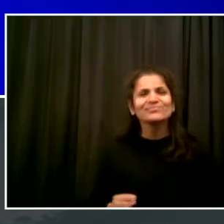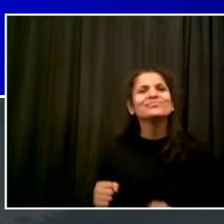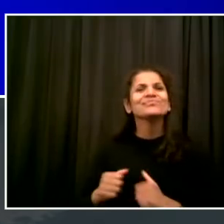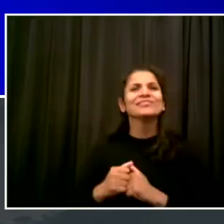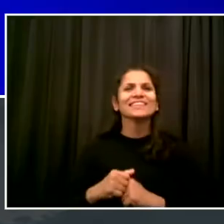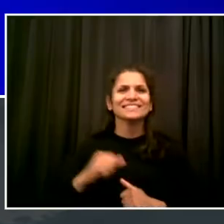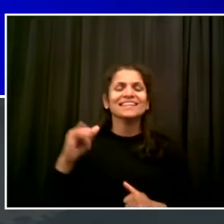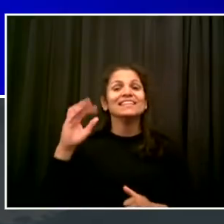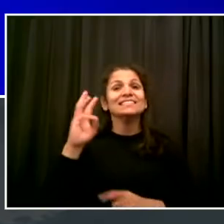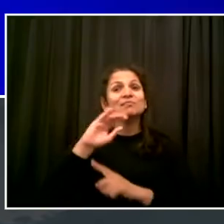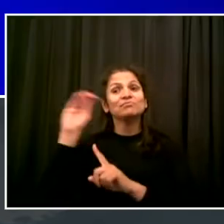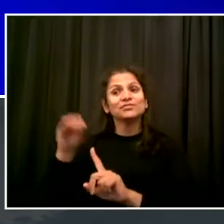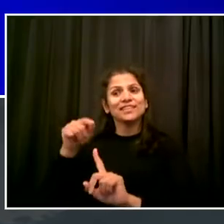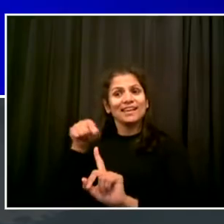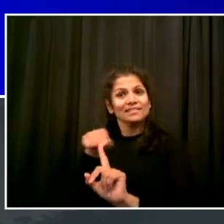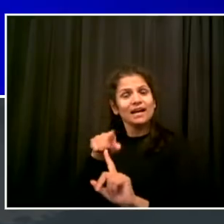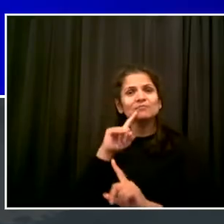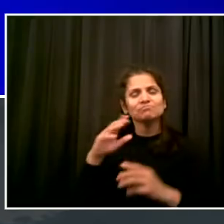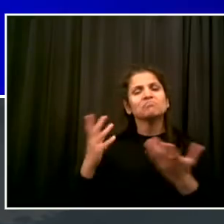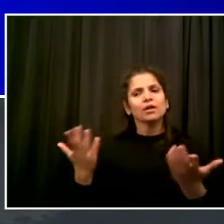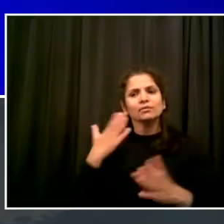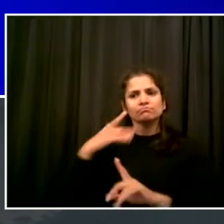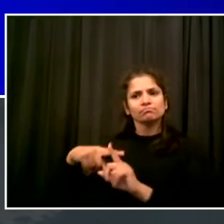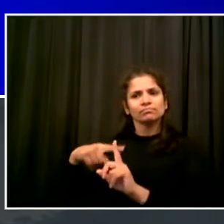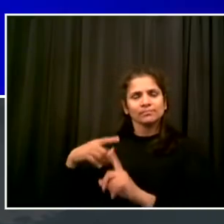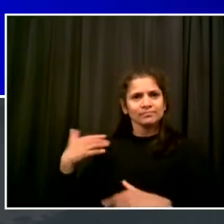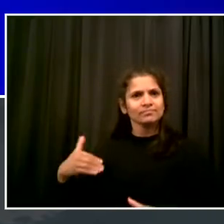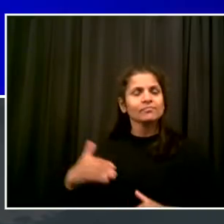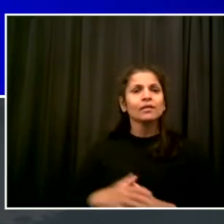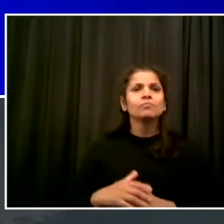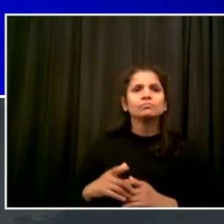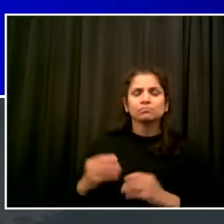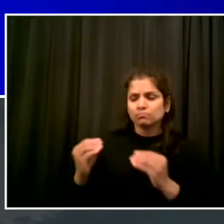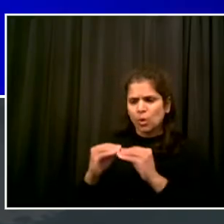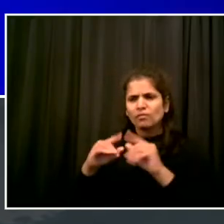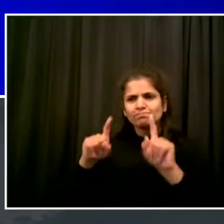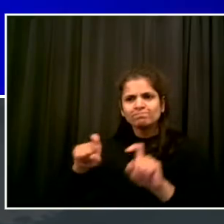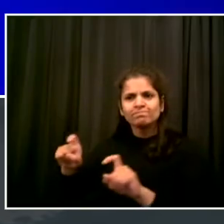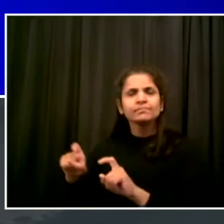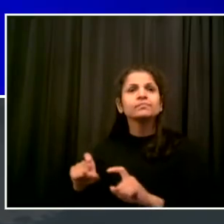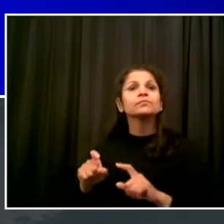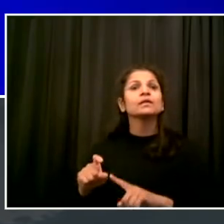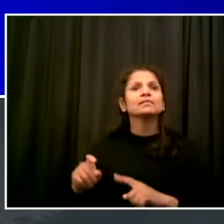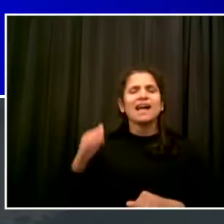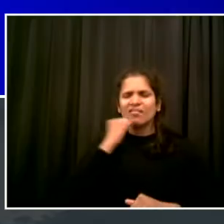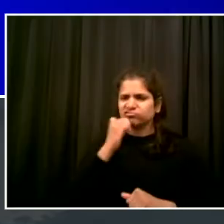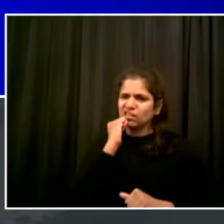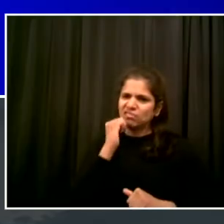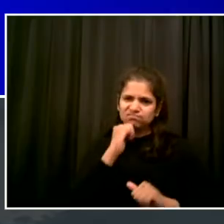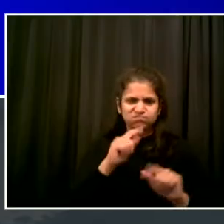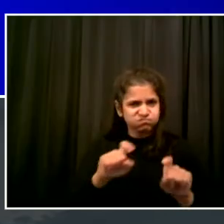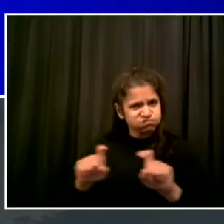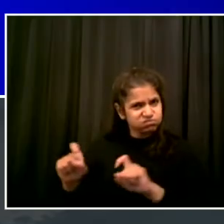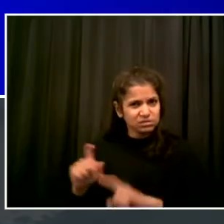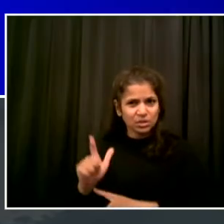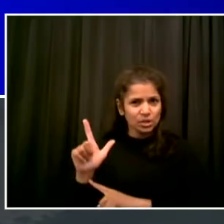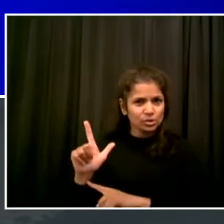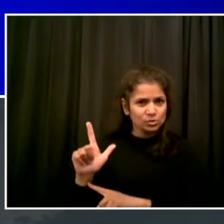IMPORTANT NUMBER FOR ME. IT IS NUMBER SIX. 6% POSITIVE AND WE ARE DOING MORE AND MORE